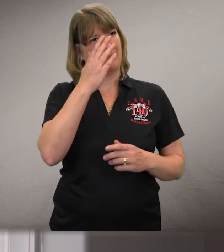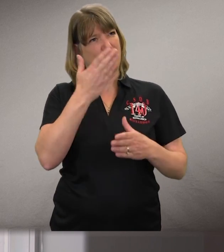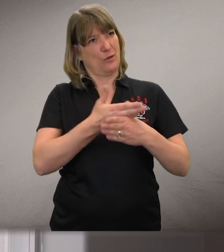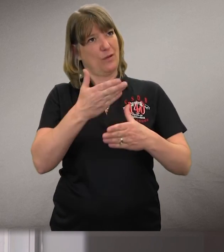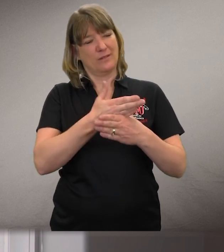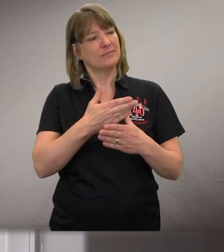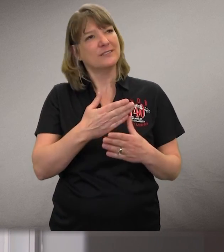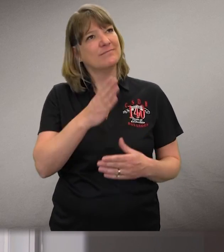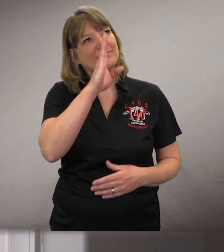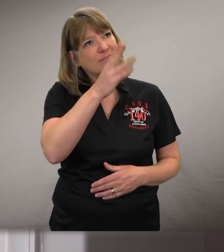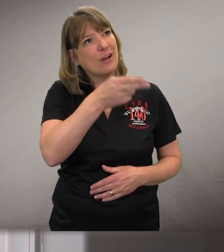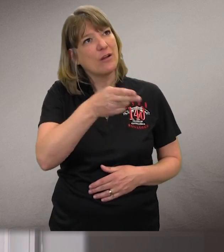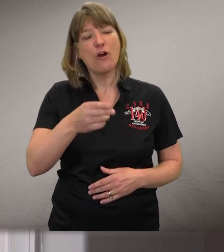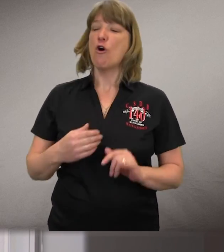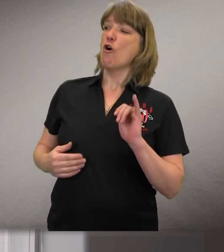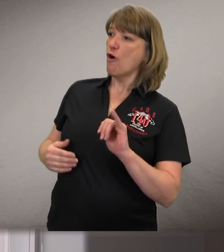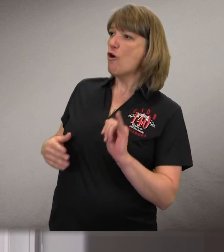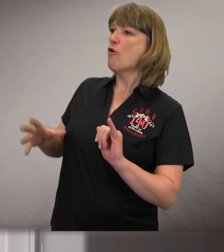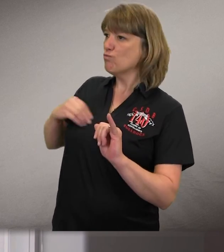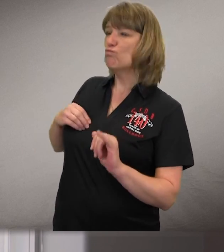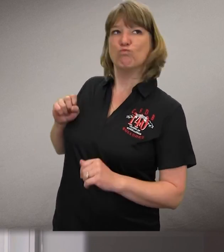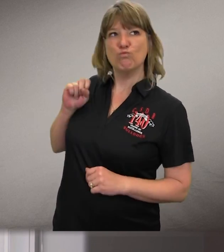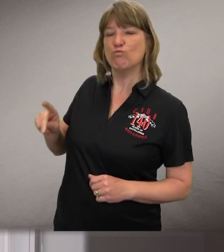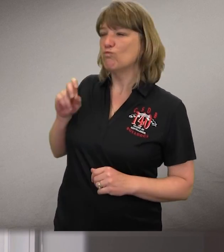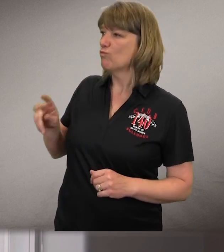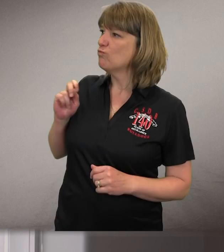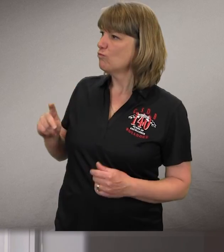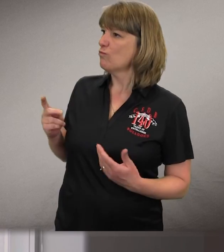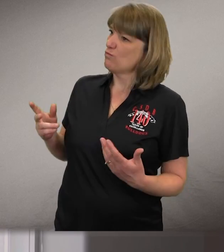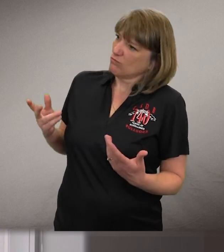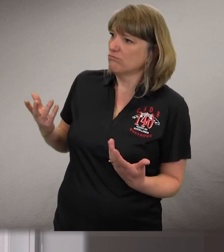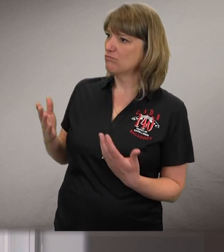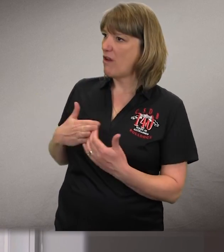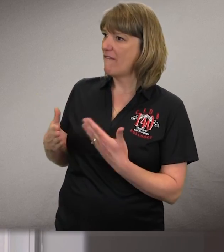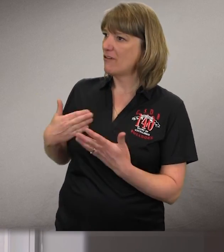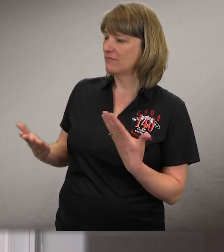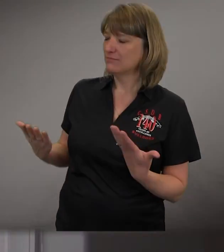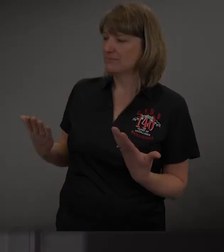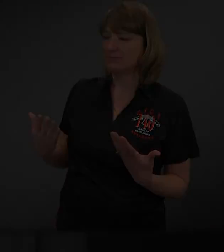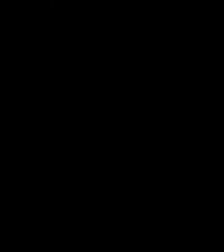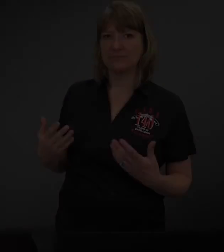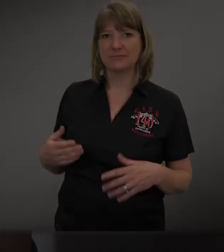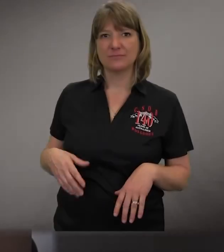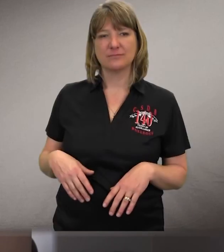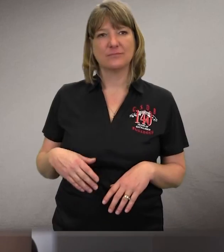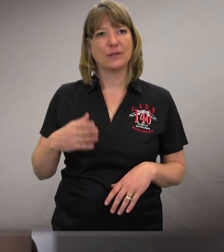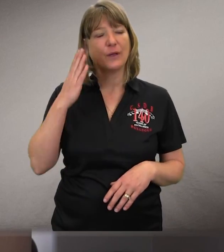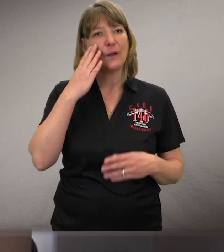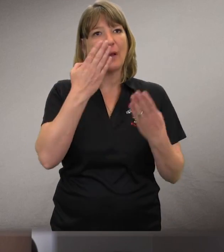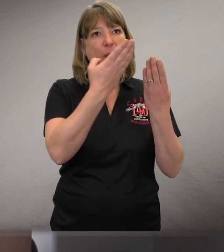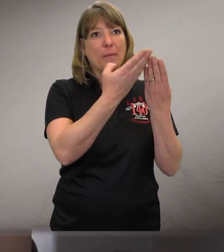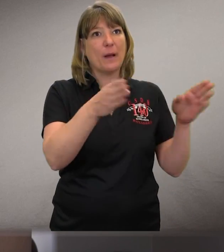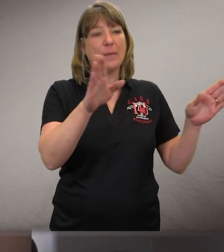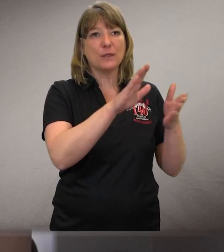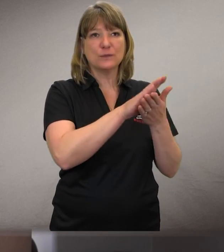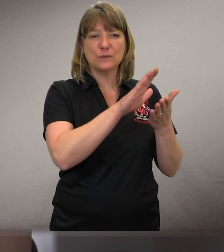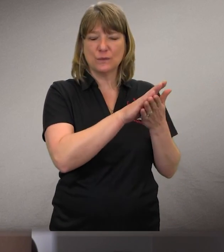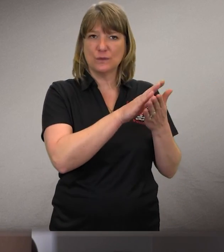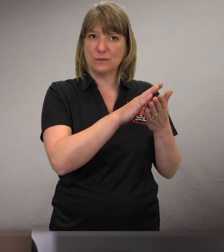by that but then once you tell them you're hard of hearing, they'll be like, "Oh, okay that makes sense, whatever." Sometimes with the public school,